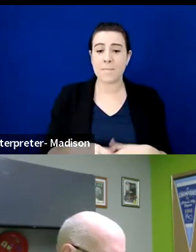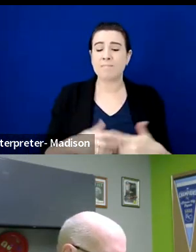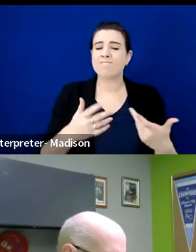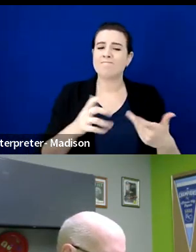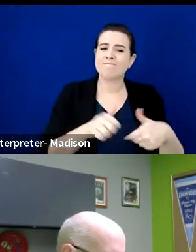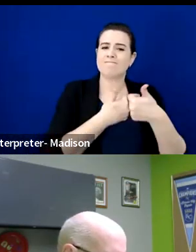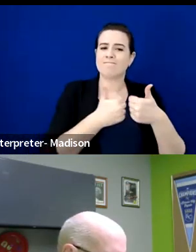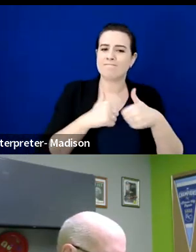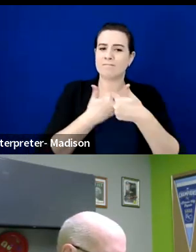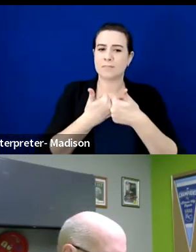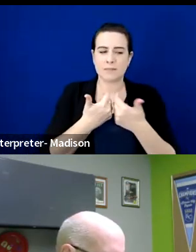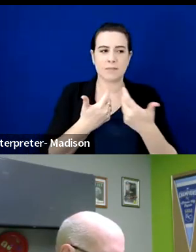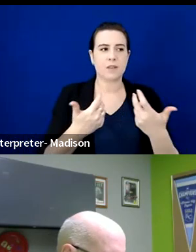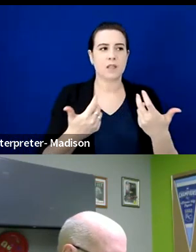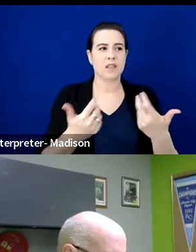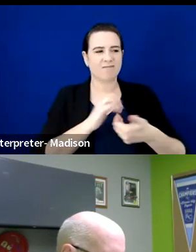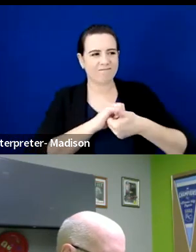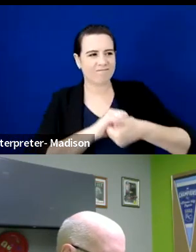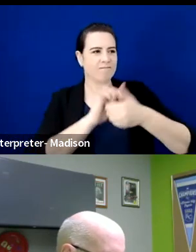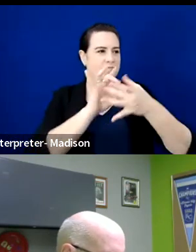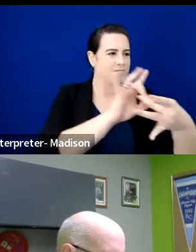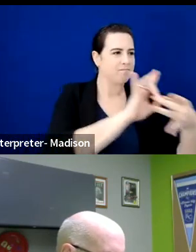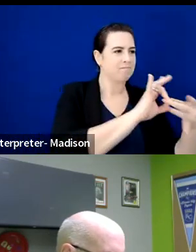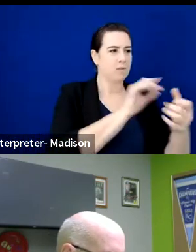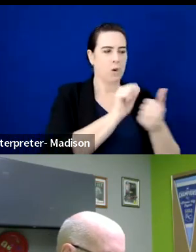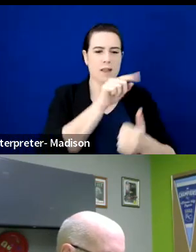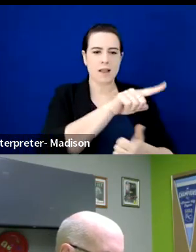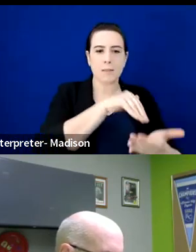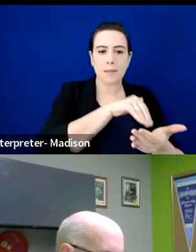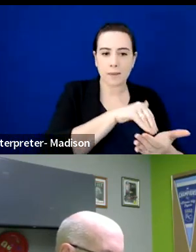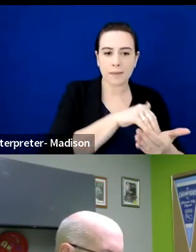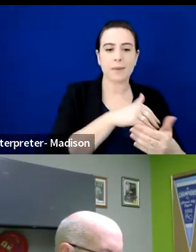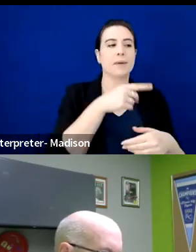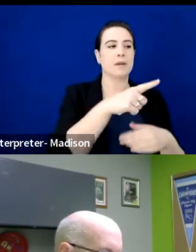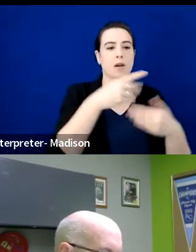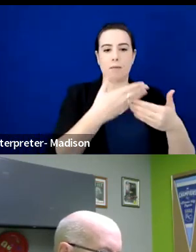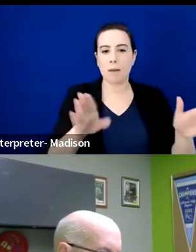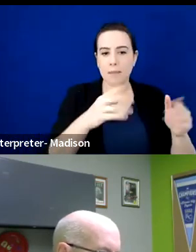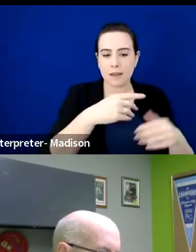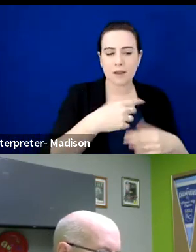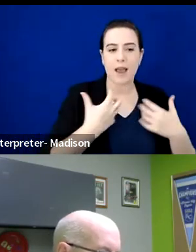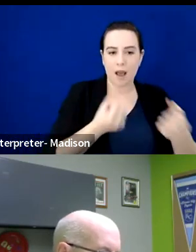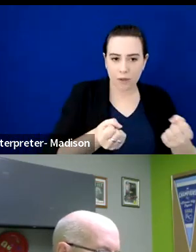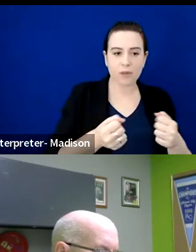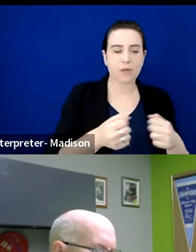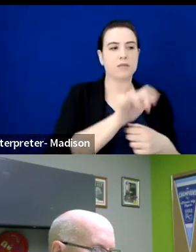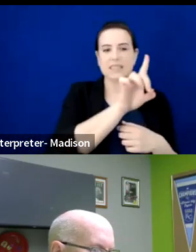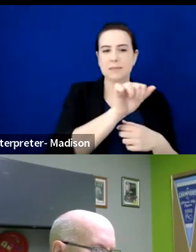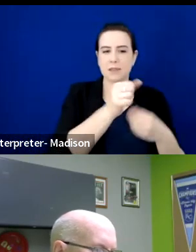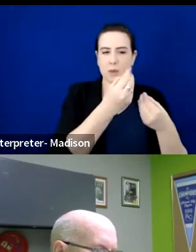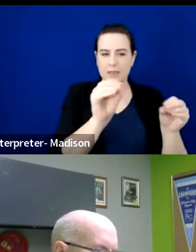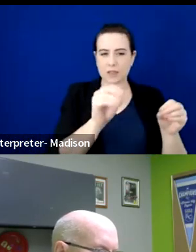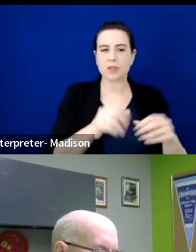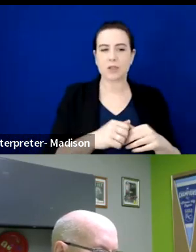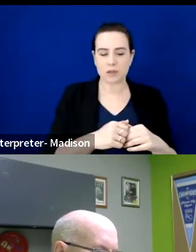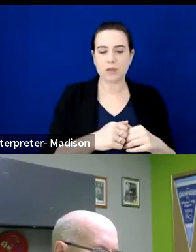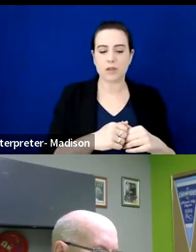It could be around specifically COVID-19 vaccinations, but also if your project is a little bit broader on that topic, access to immunizations and sites.